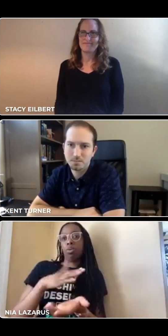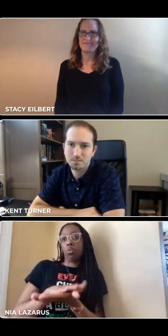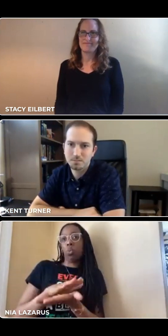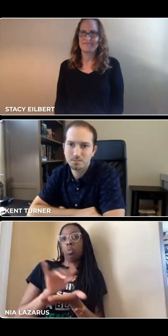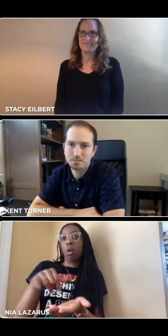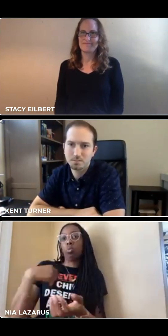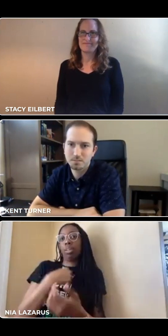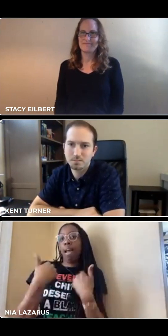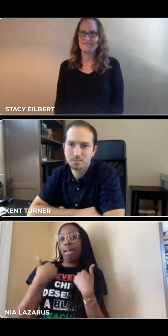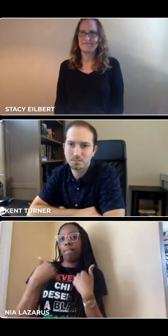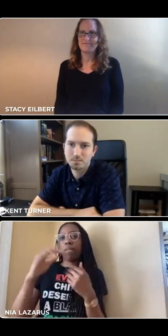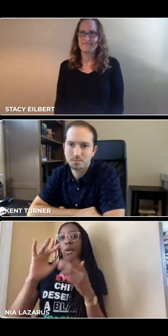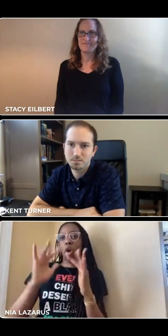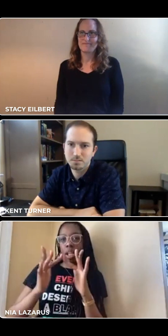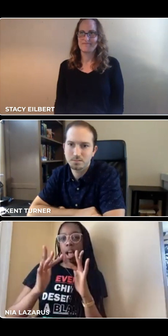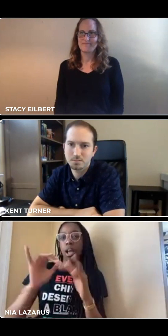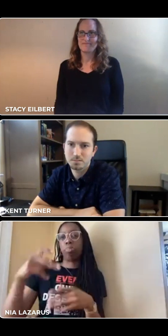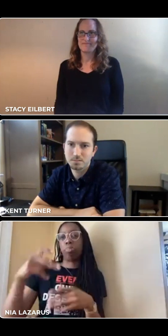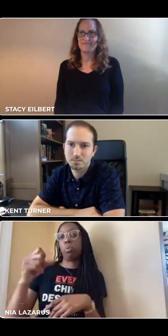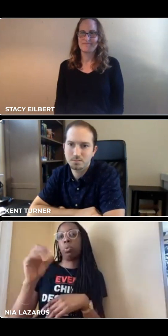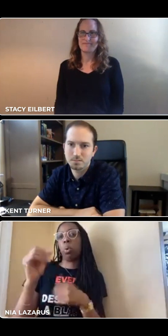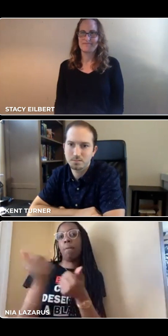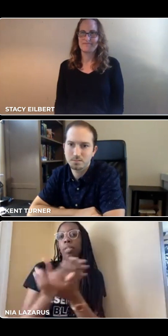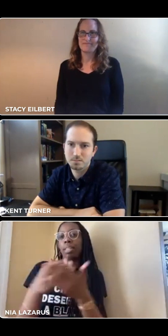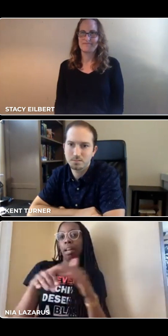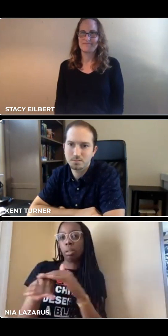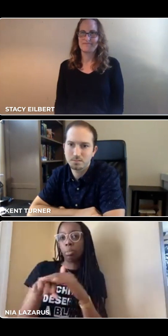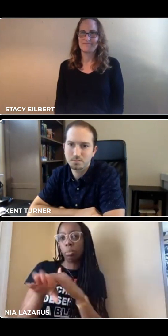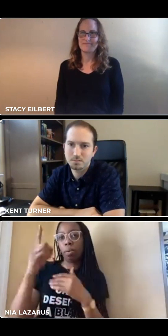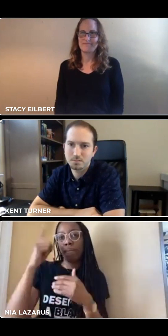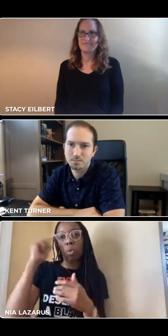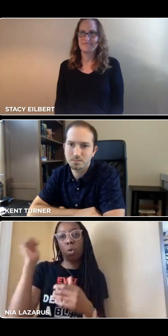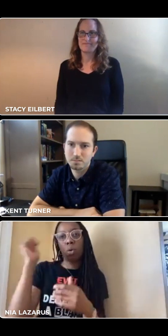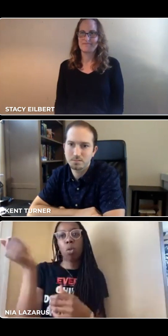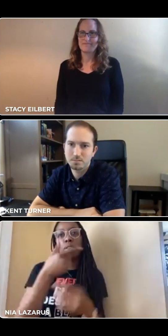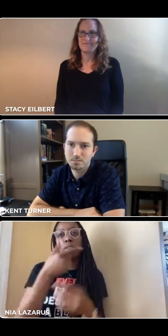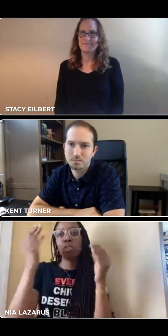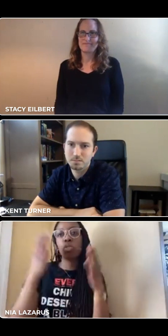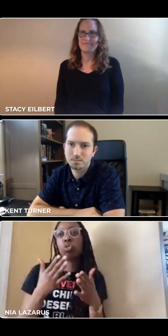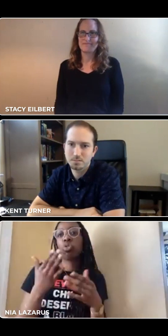One positive thing that has come out of our school is that we do have online IEPs. So